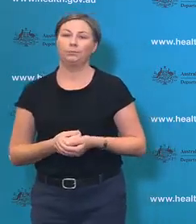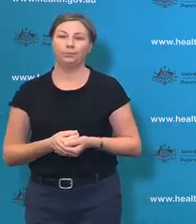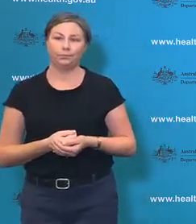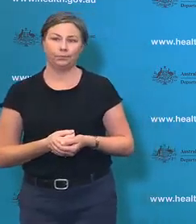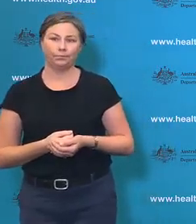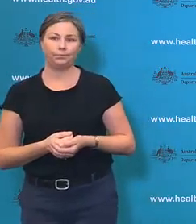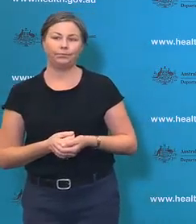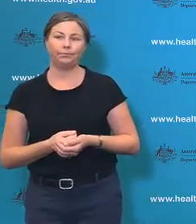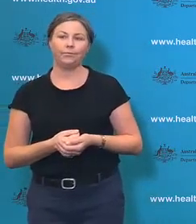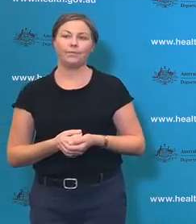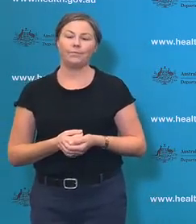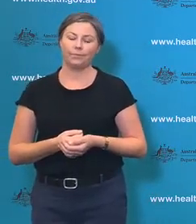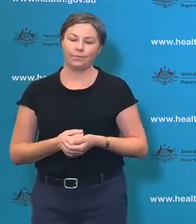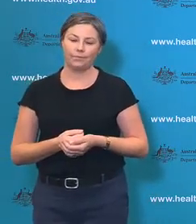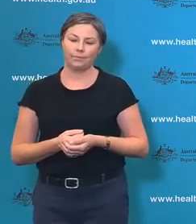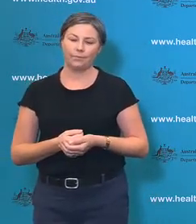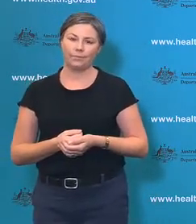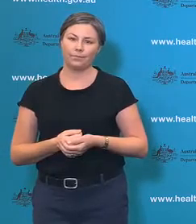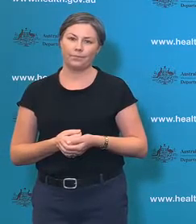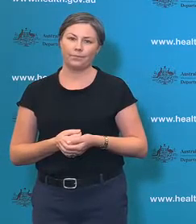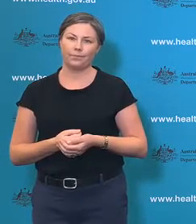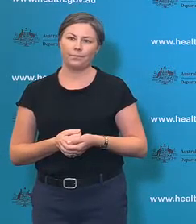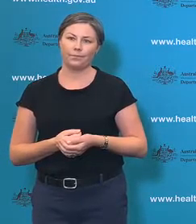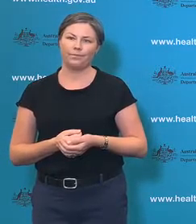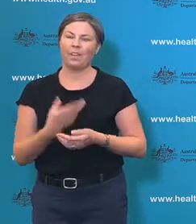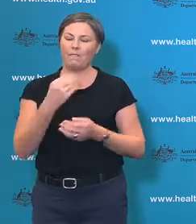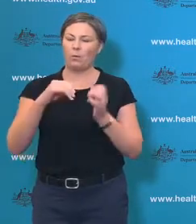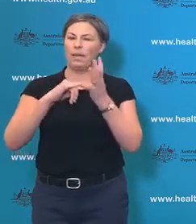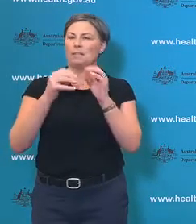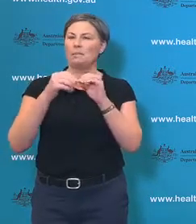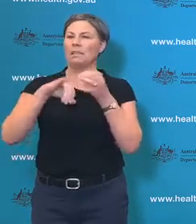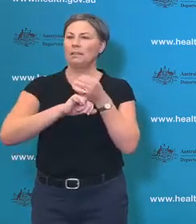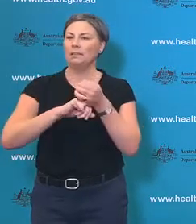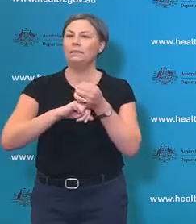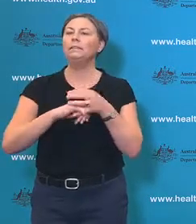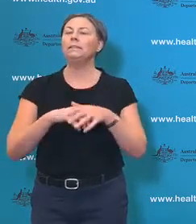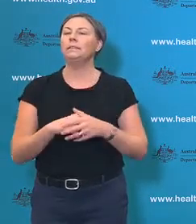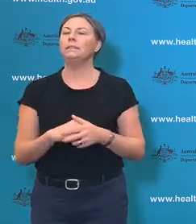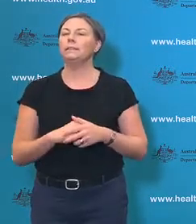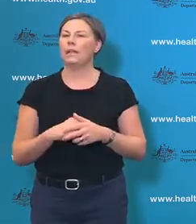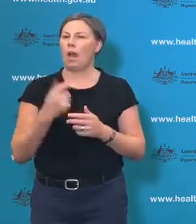Reporter: Yeah, Nakari Thorpe from SBS News. I just wanted to follow up on the COVIDSafe app effectiveness.